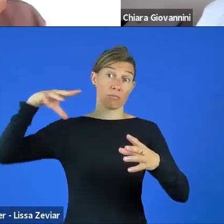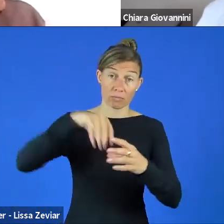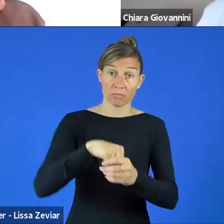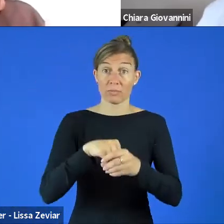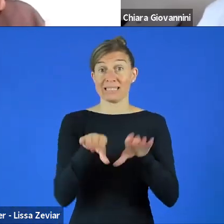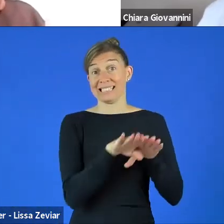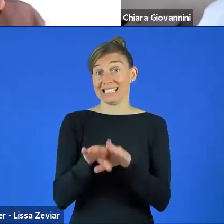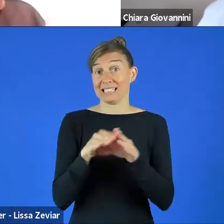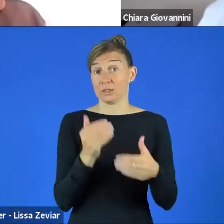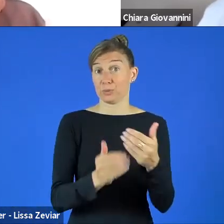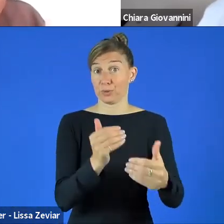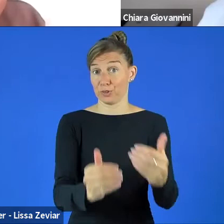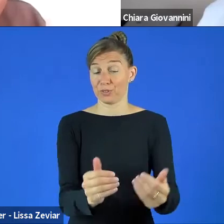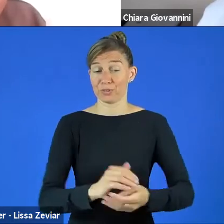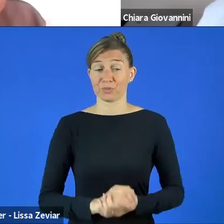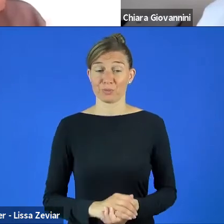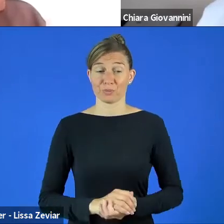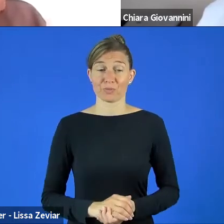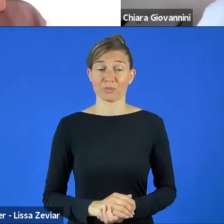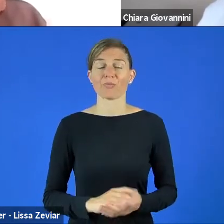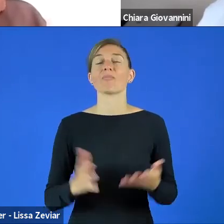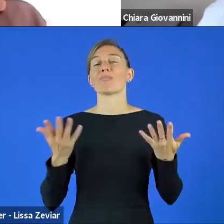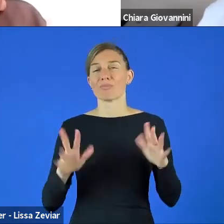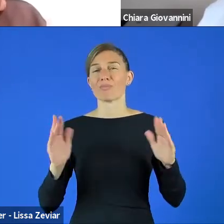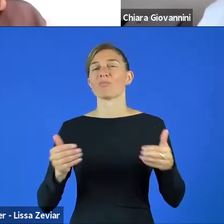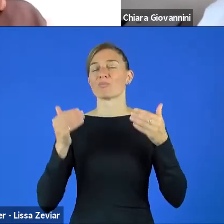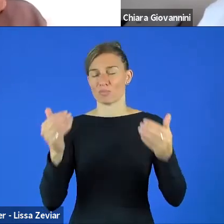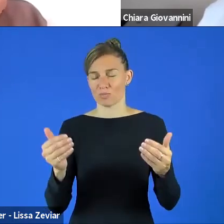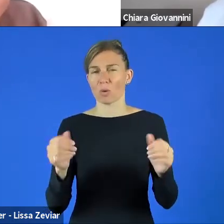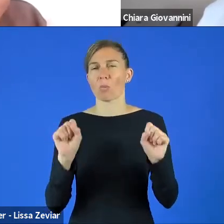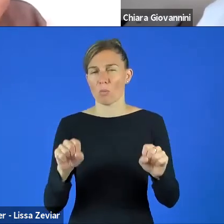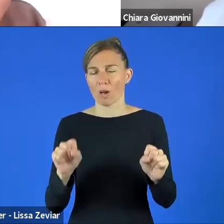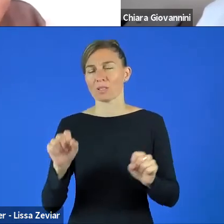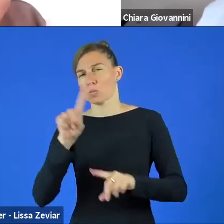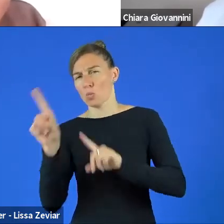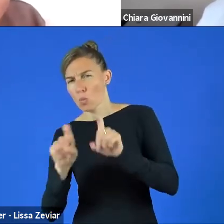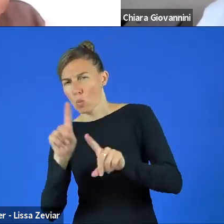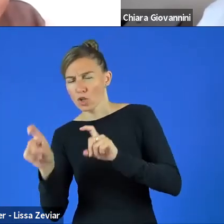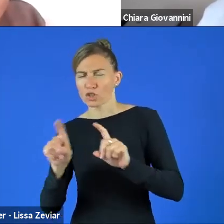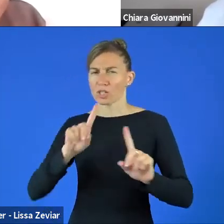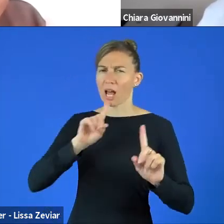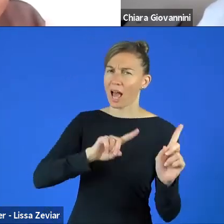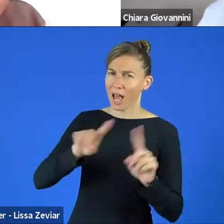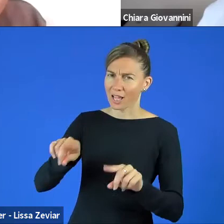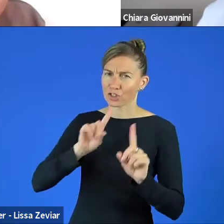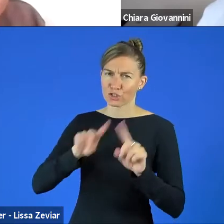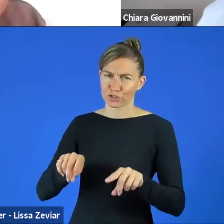We will have questions and answers after each speaker and at the end of the webinar.